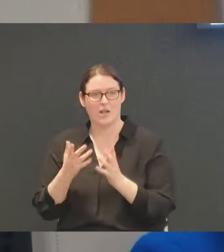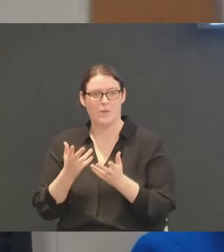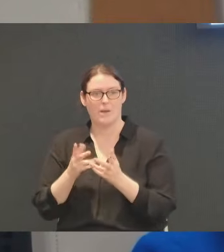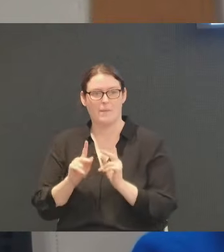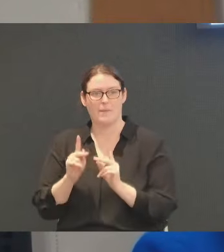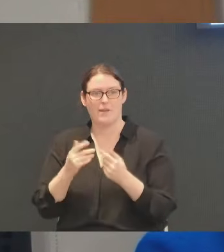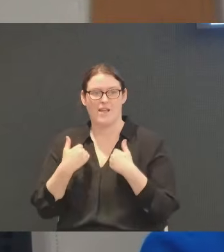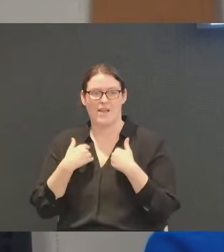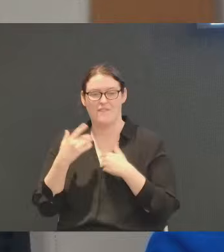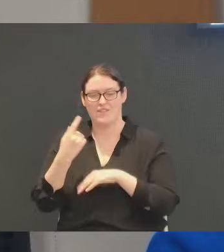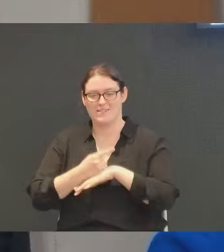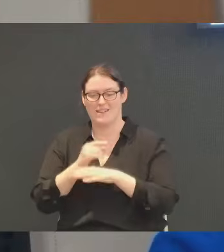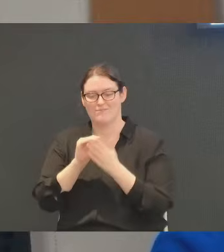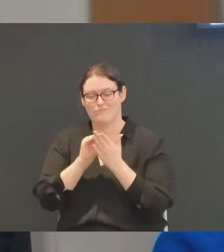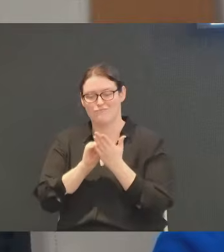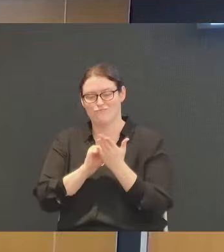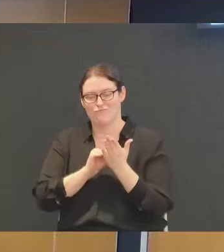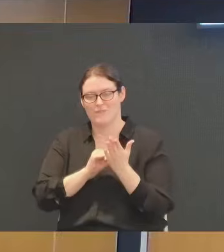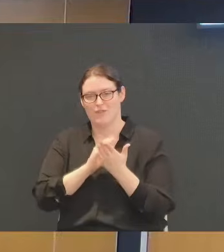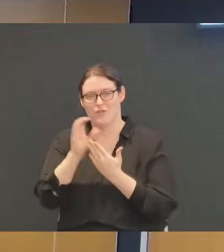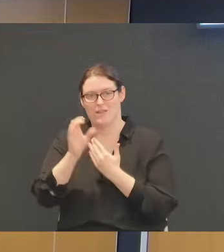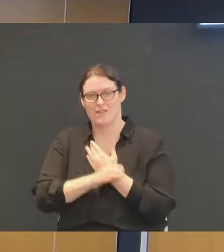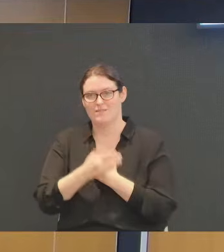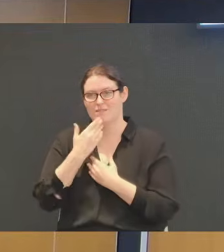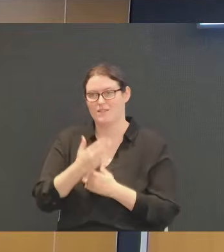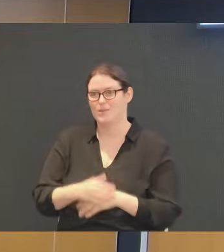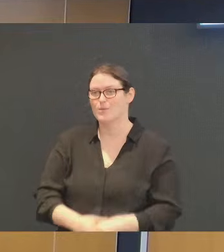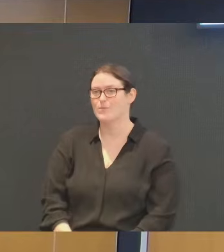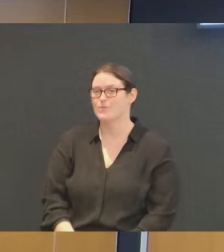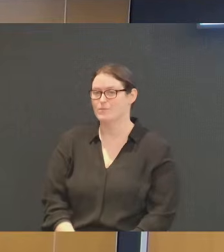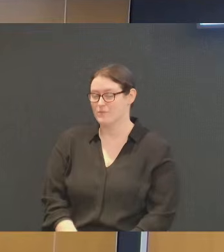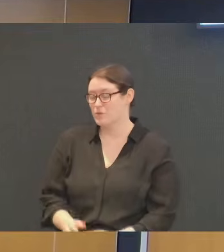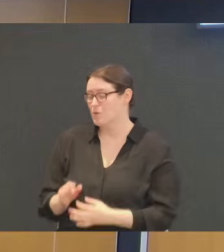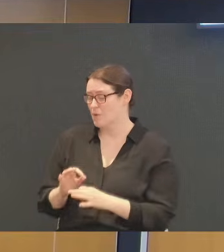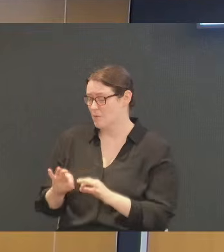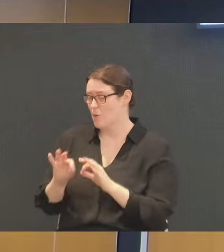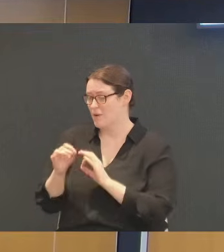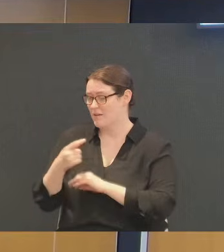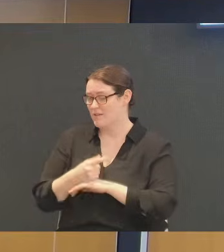dates on their calendars. Thank you. Yep. Those are important dates. Um, Commissioner Driehaus,